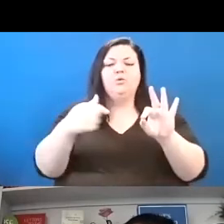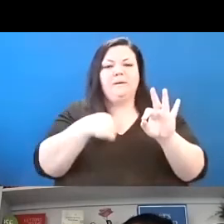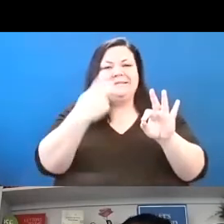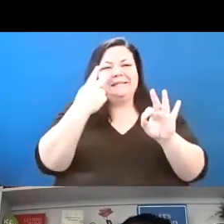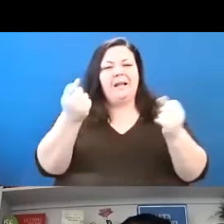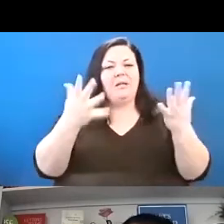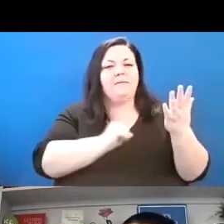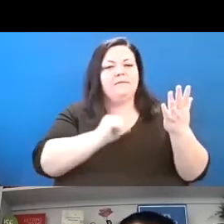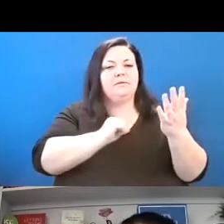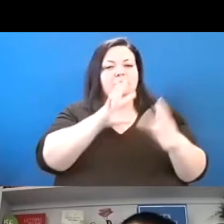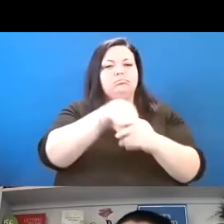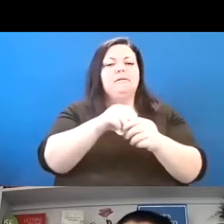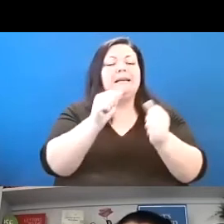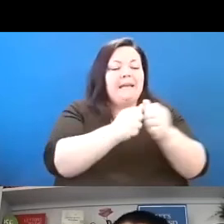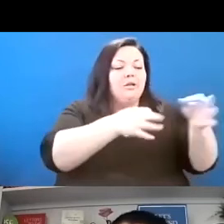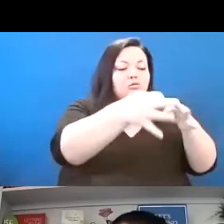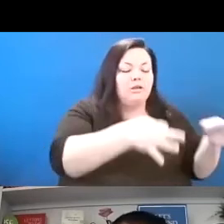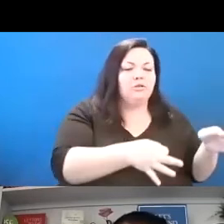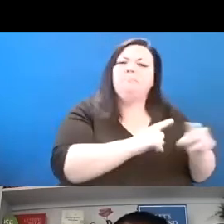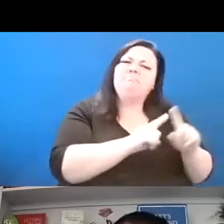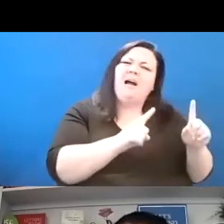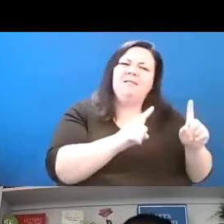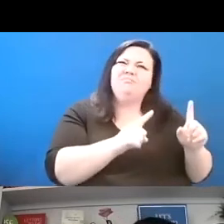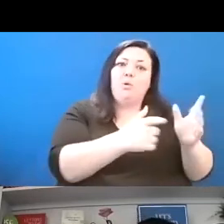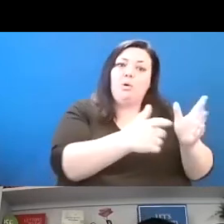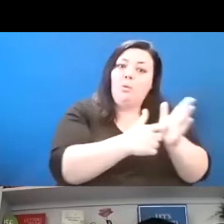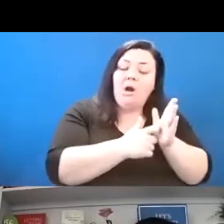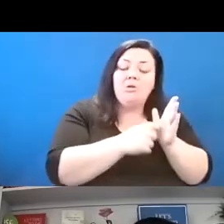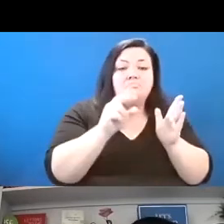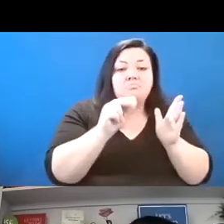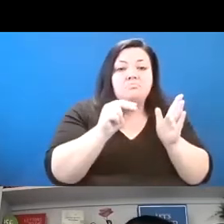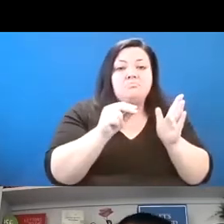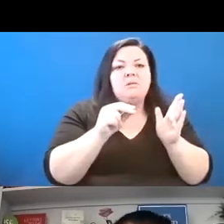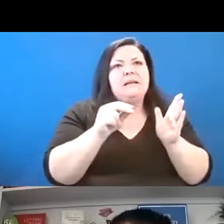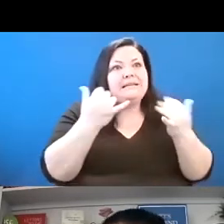poetry i don't think it has to be that way and i feel like i've been challenged now to find some